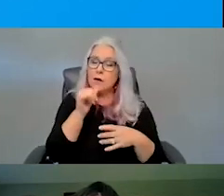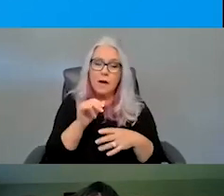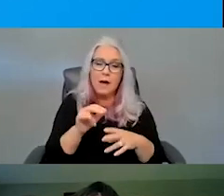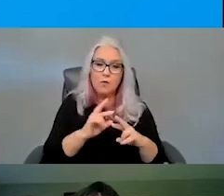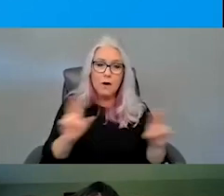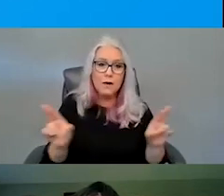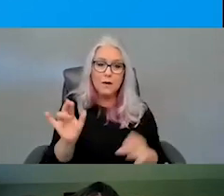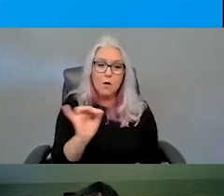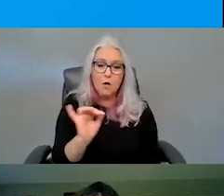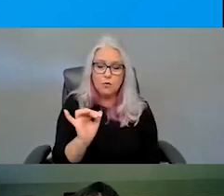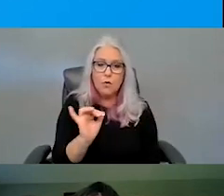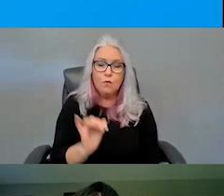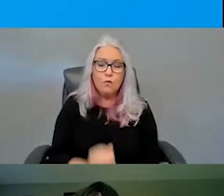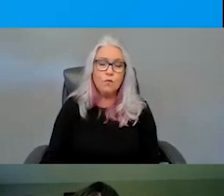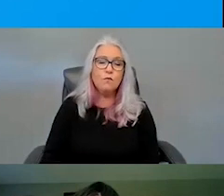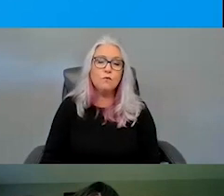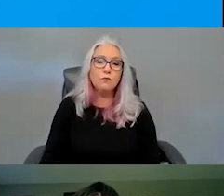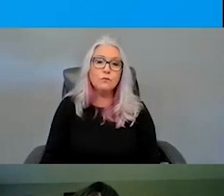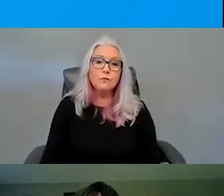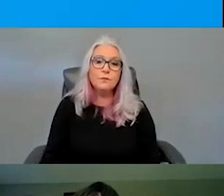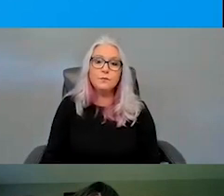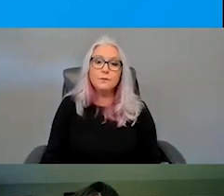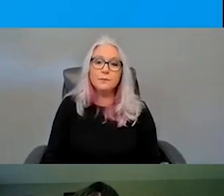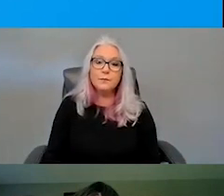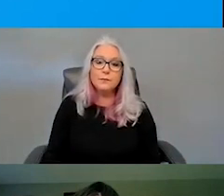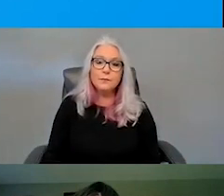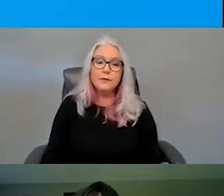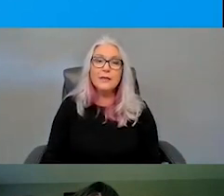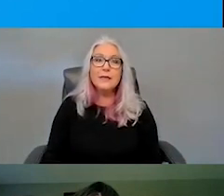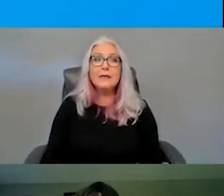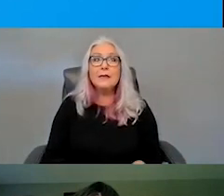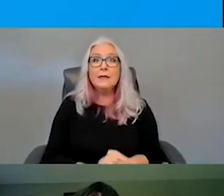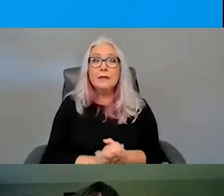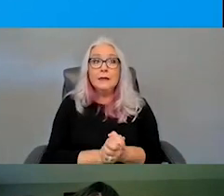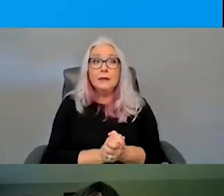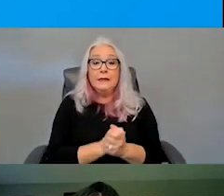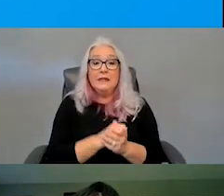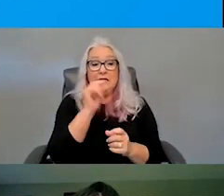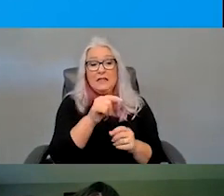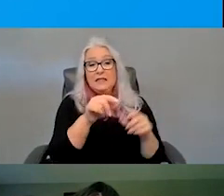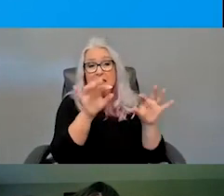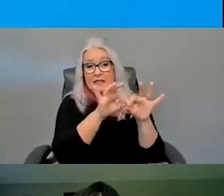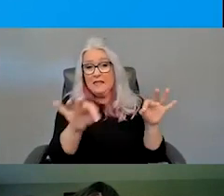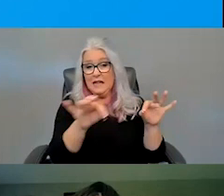Now, let me soften that statement a little bit by saying this we work across the country